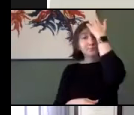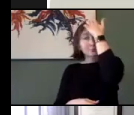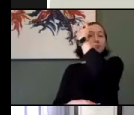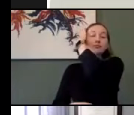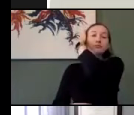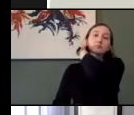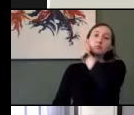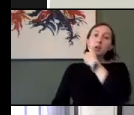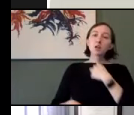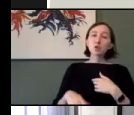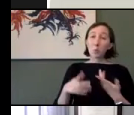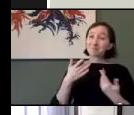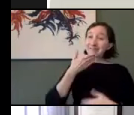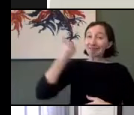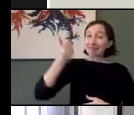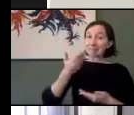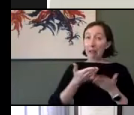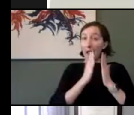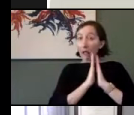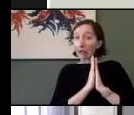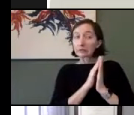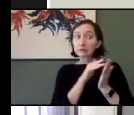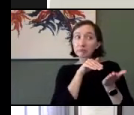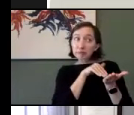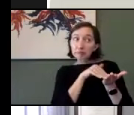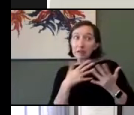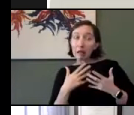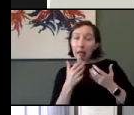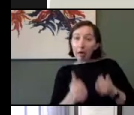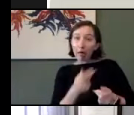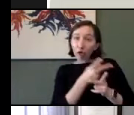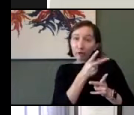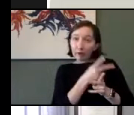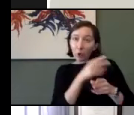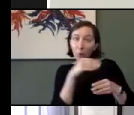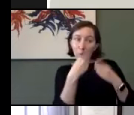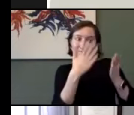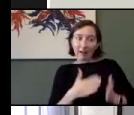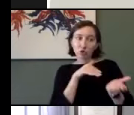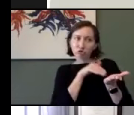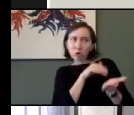that you ask your healthcare provider for advice. They're going to be able to give helpful tips